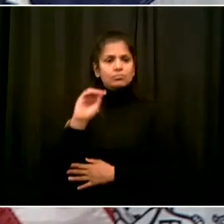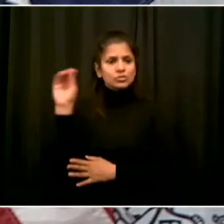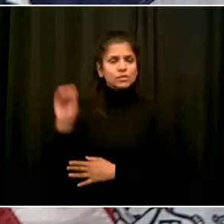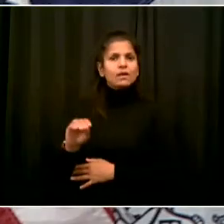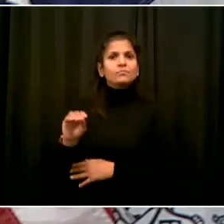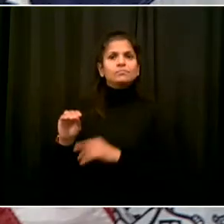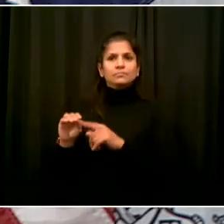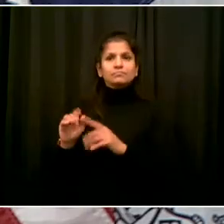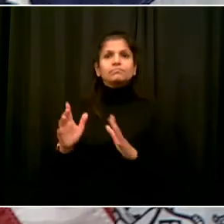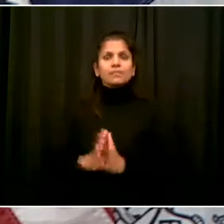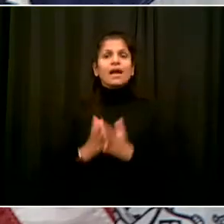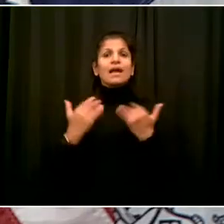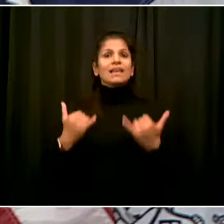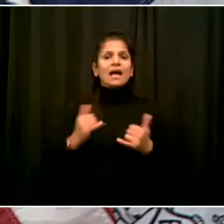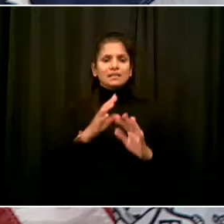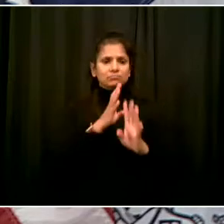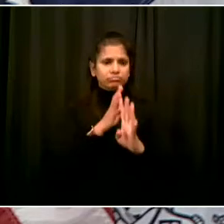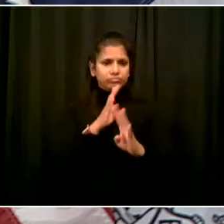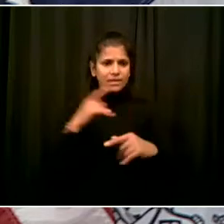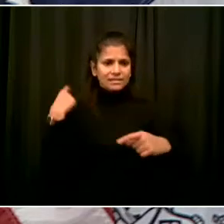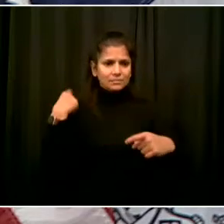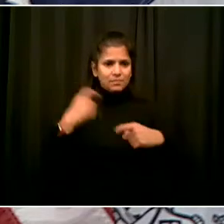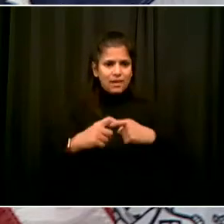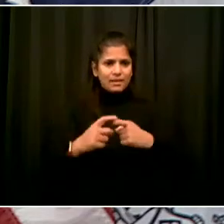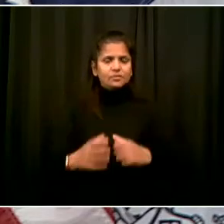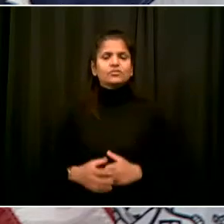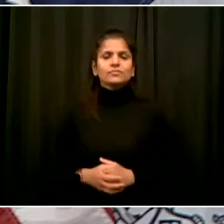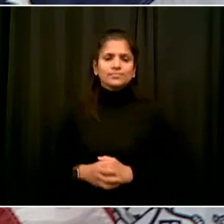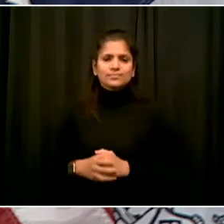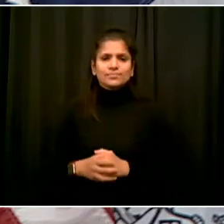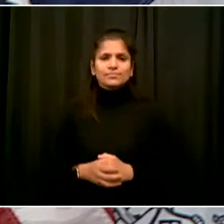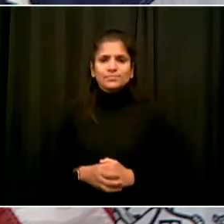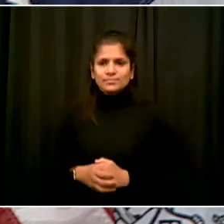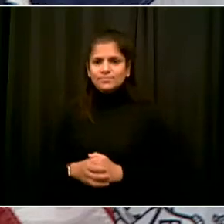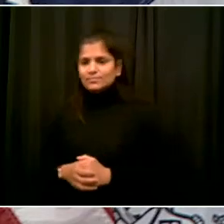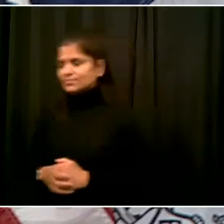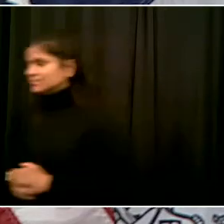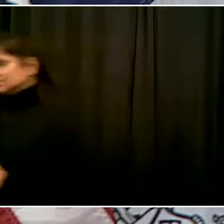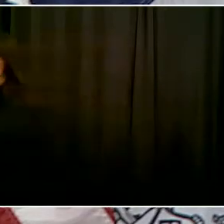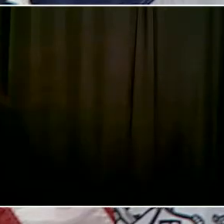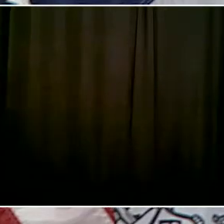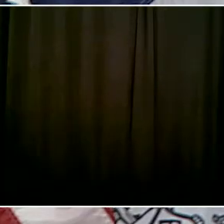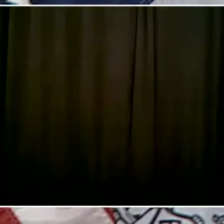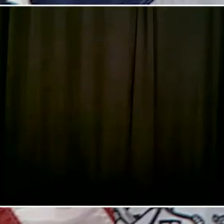THAT IS 3.17%. I'LL SAY A FEW WORDS IN